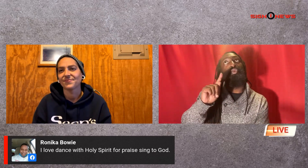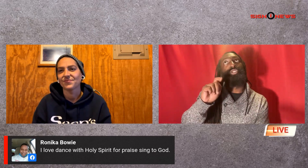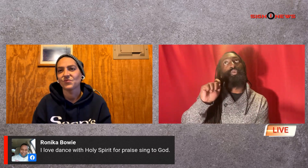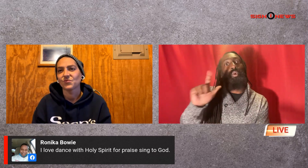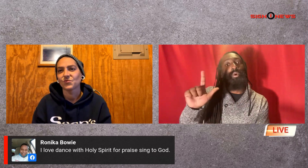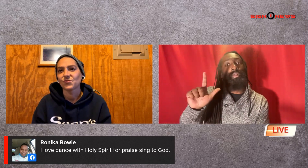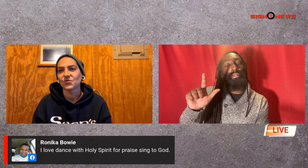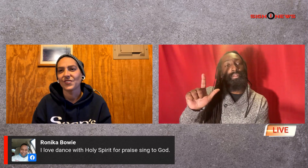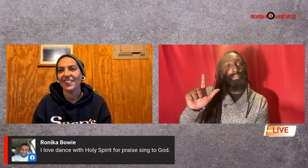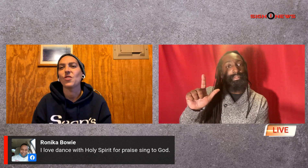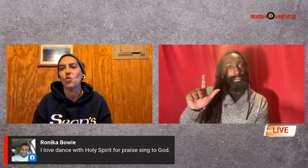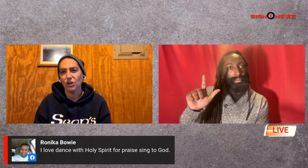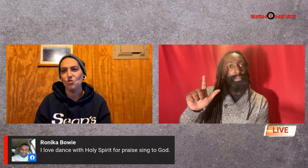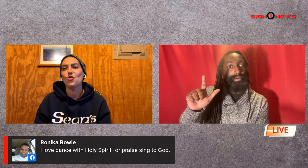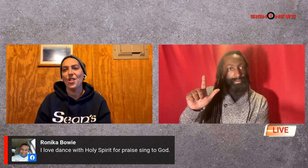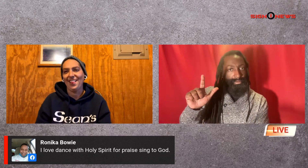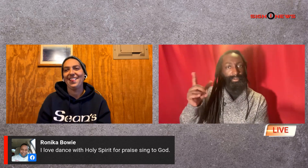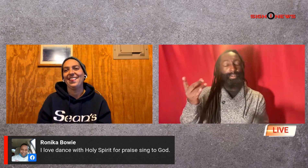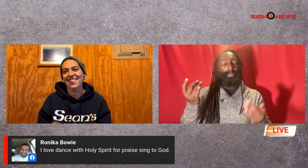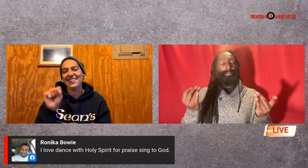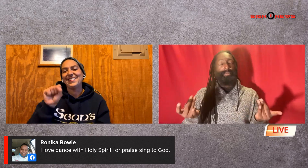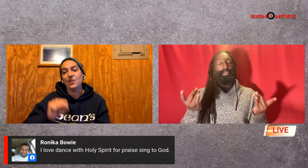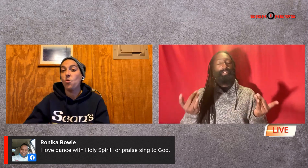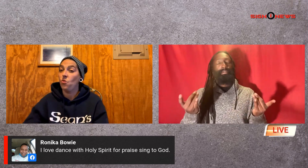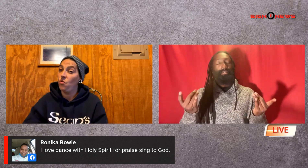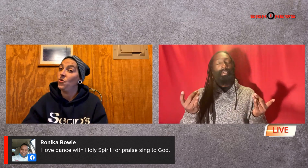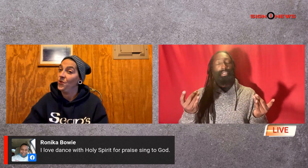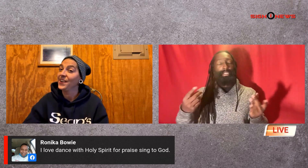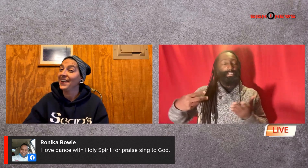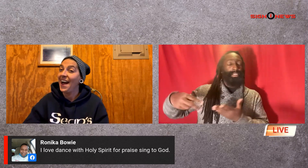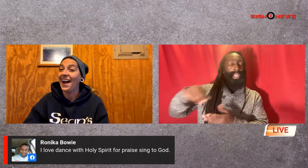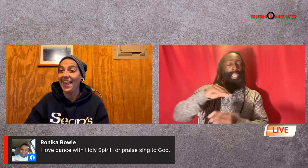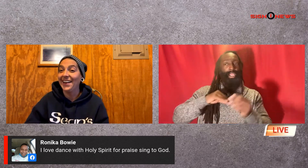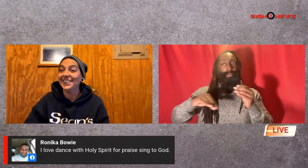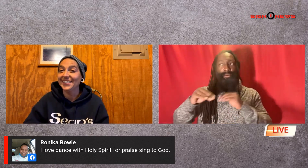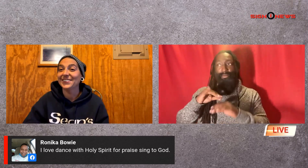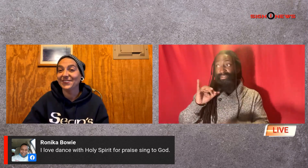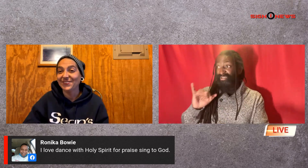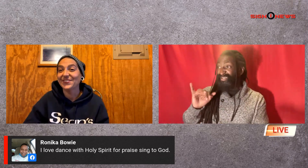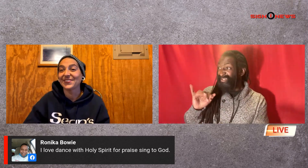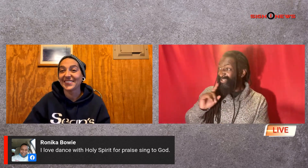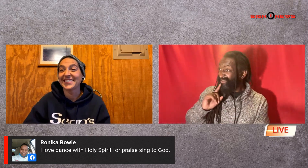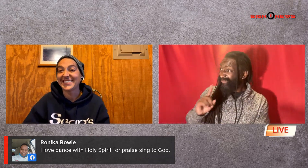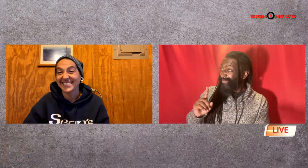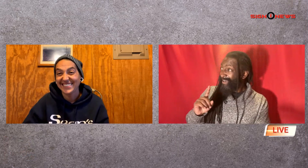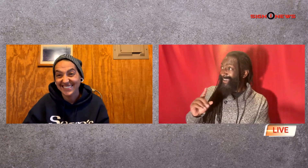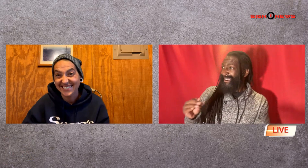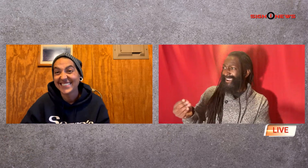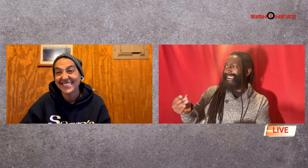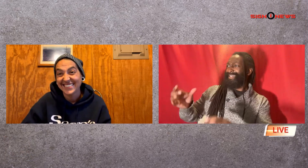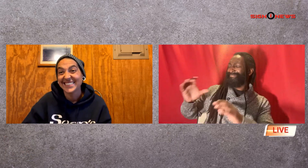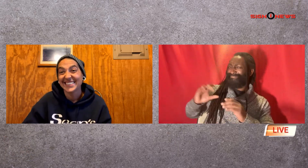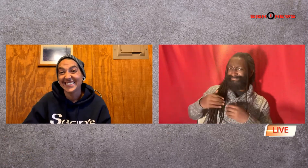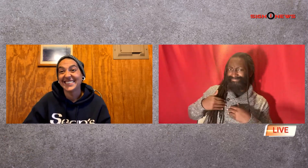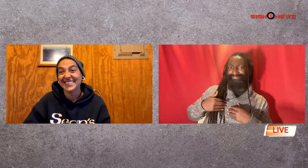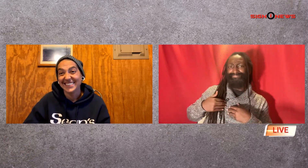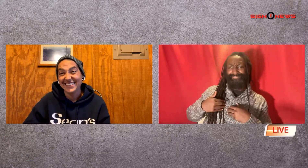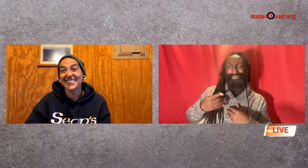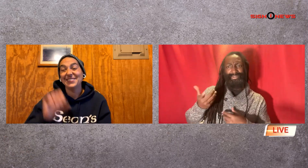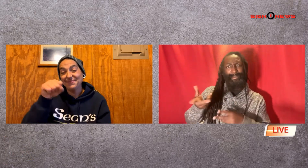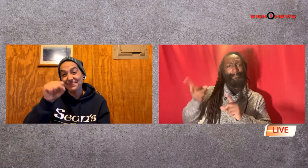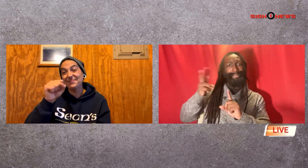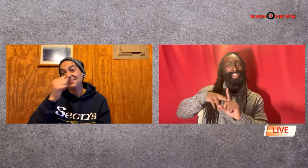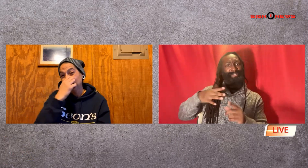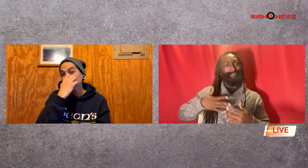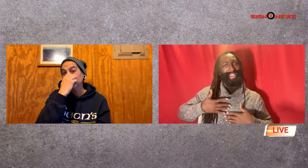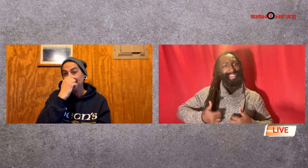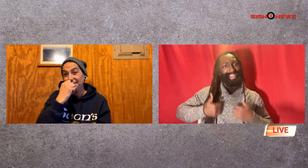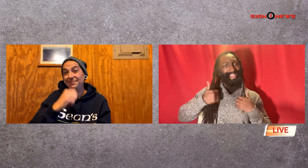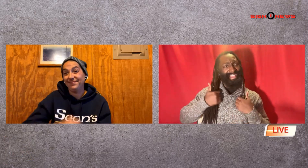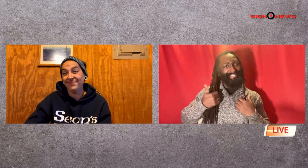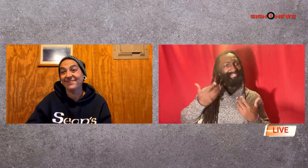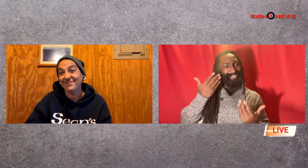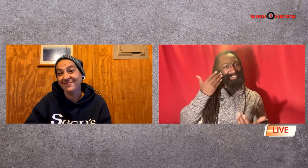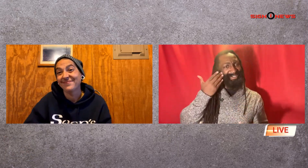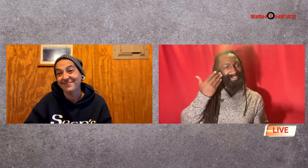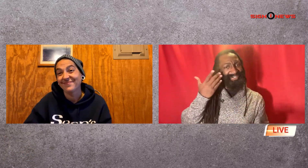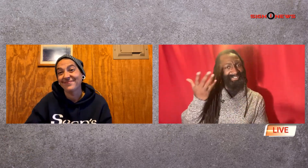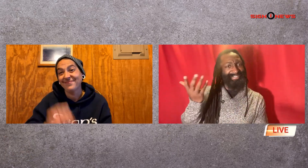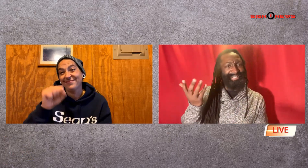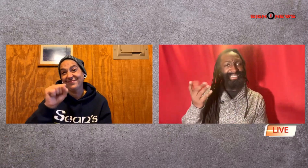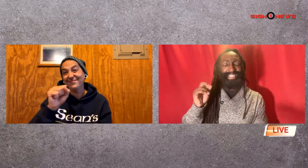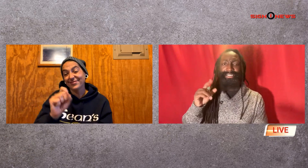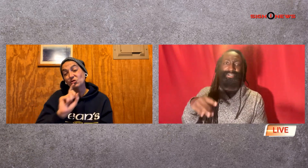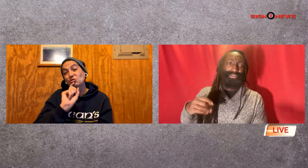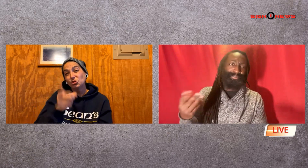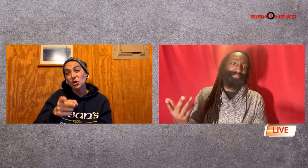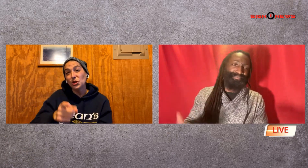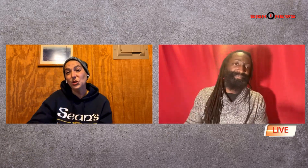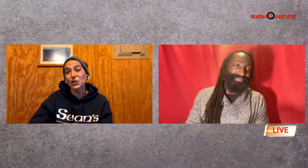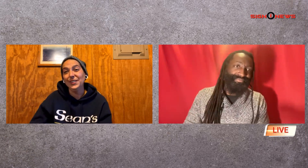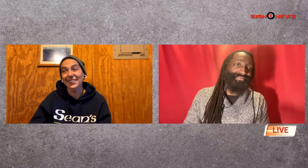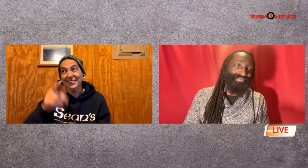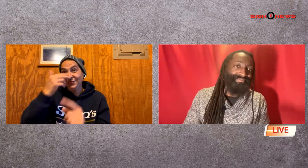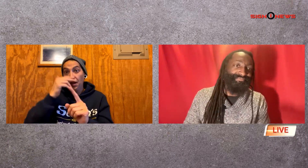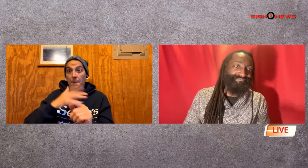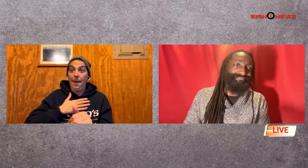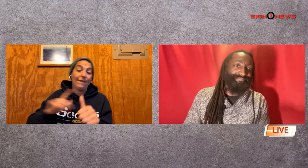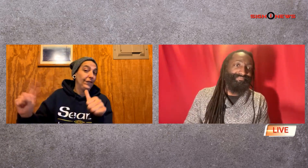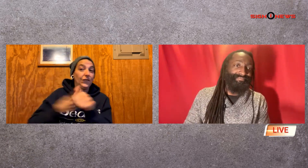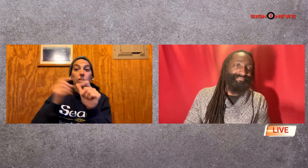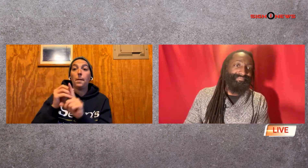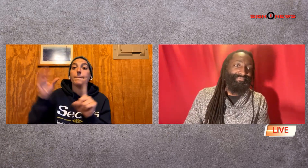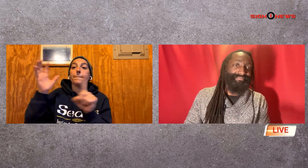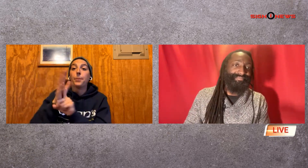sometimes people use dance like a ritual like yoga and that applies to my life you know